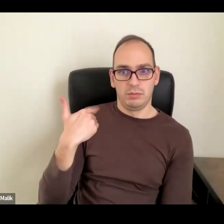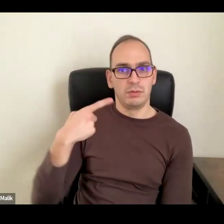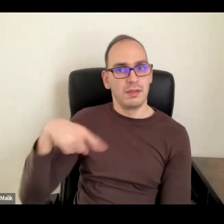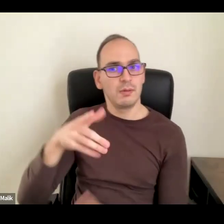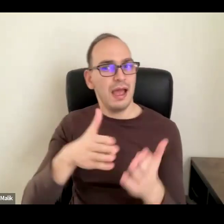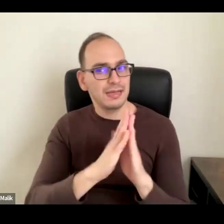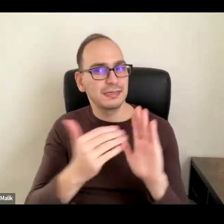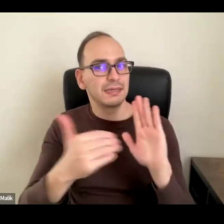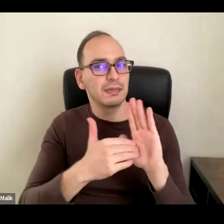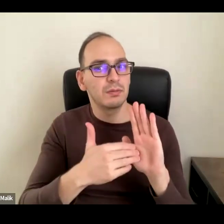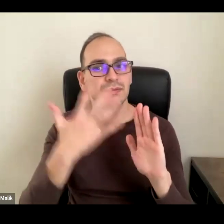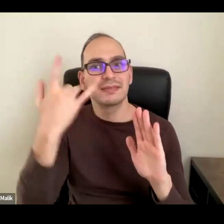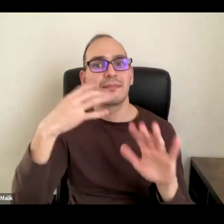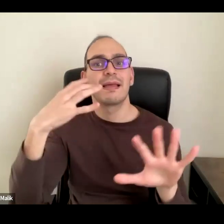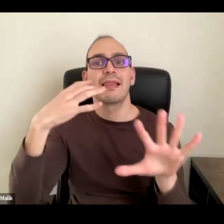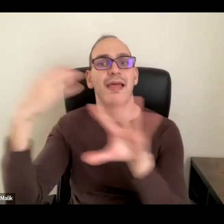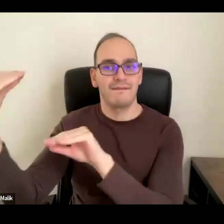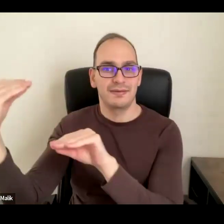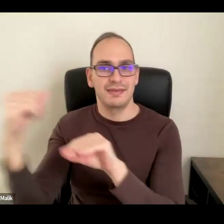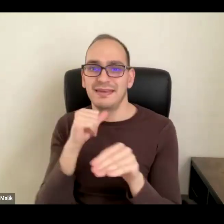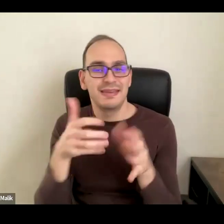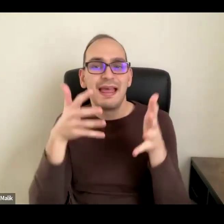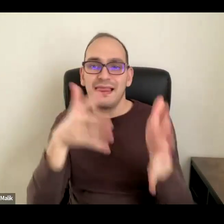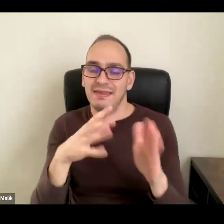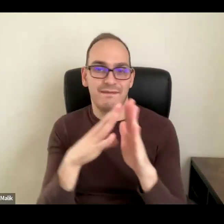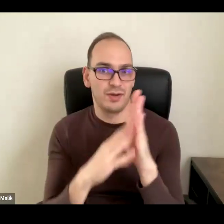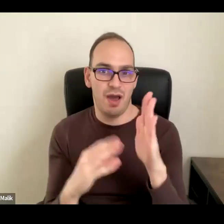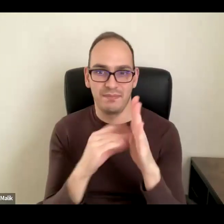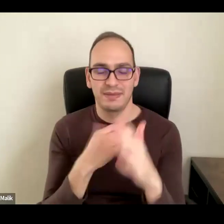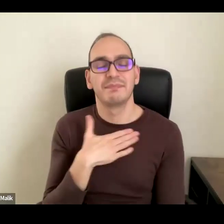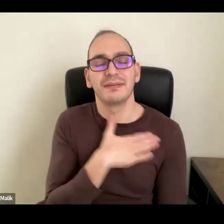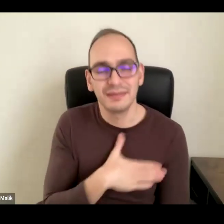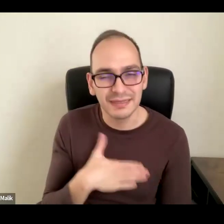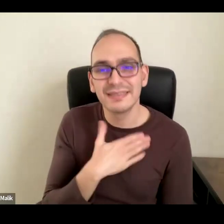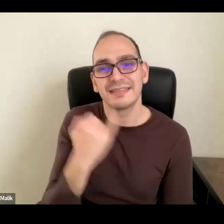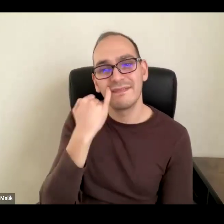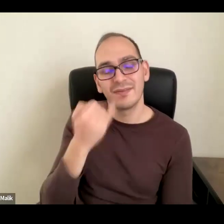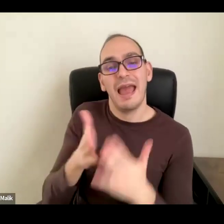because somebody left and didn't leave the copy. Please, if you're going to ask us for a copy,